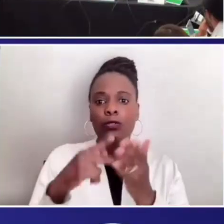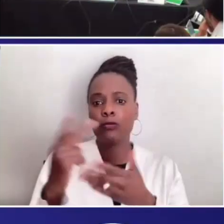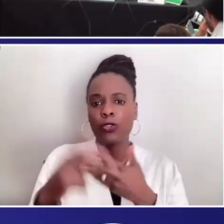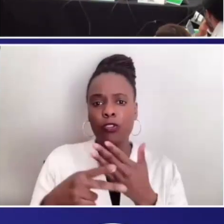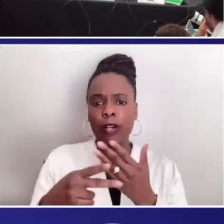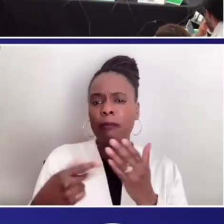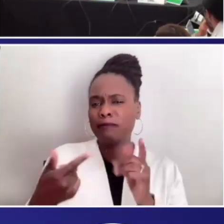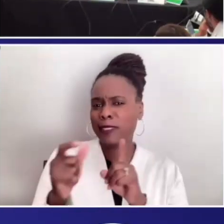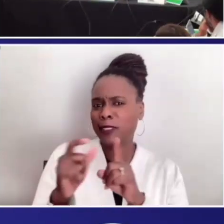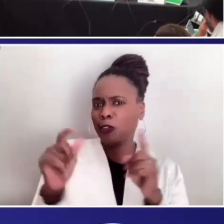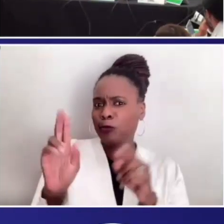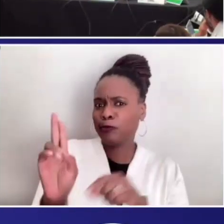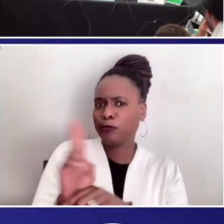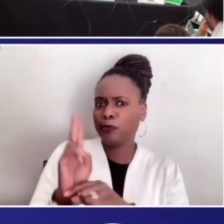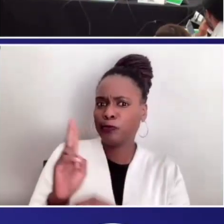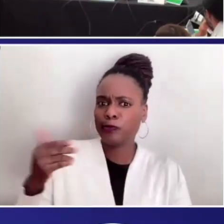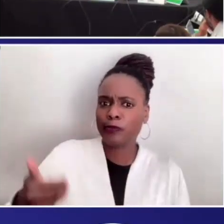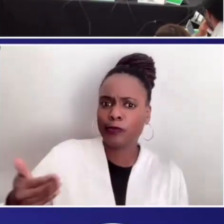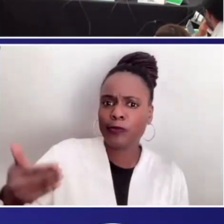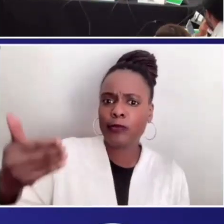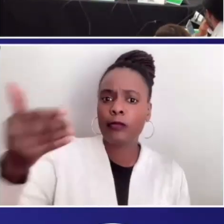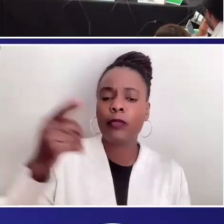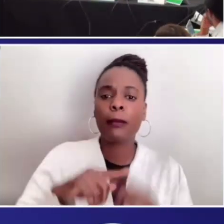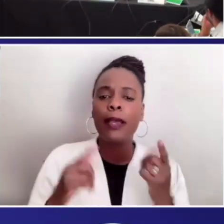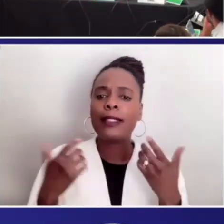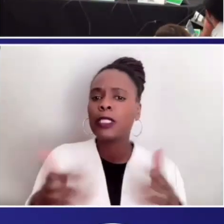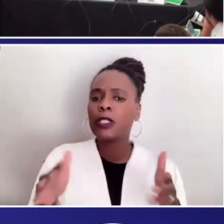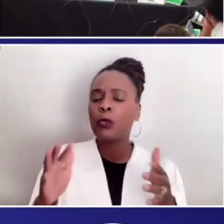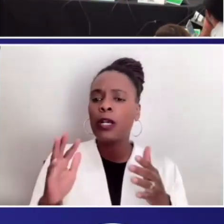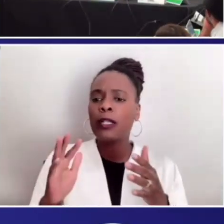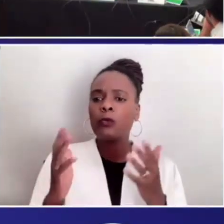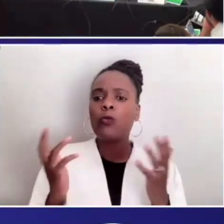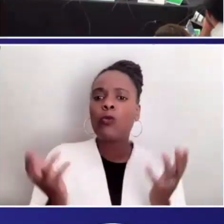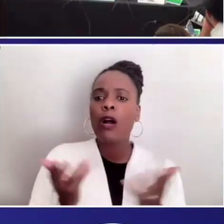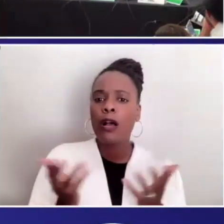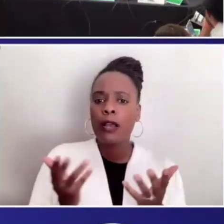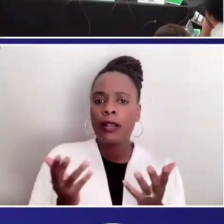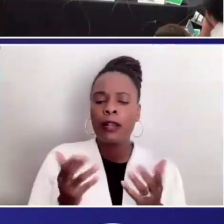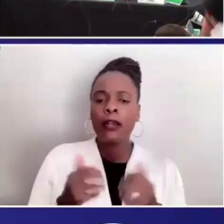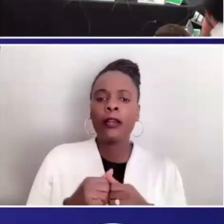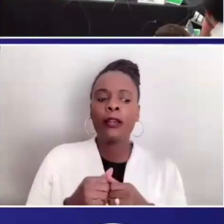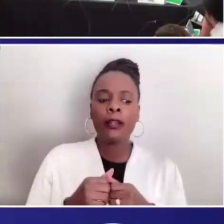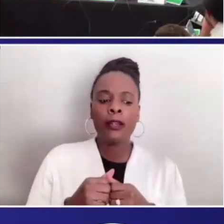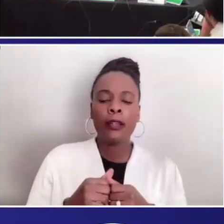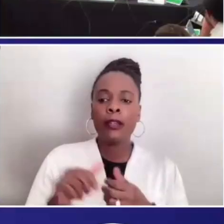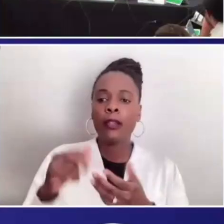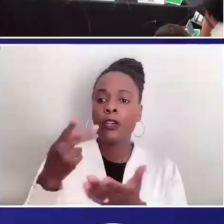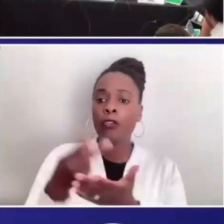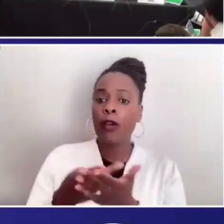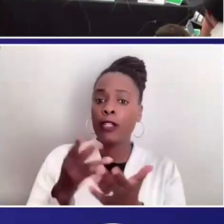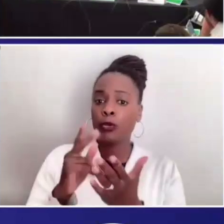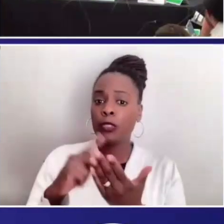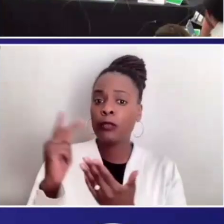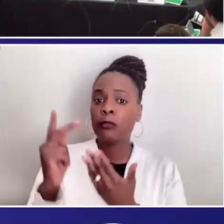And so what, but what we did not want is a situation of graduate programs suddenly